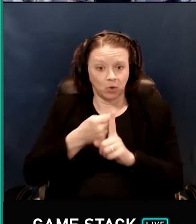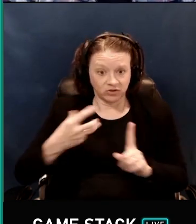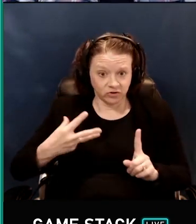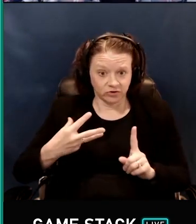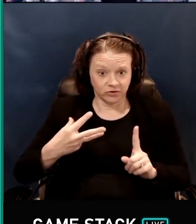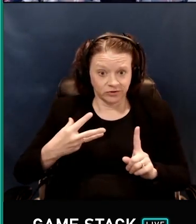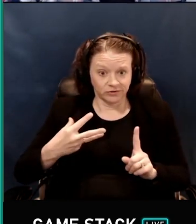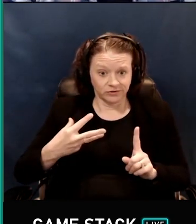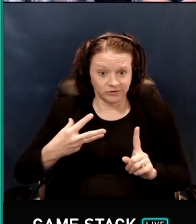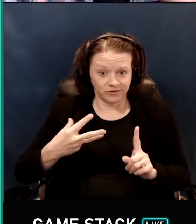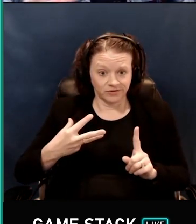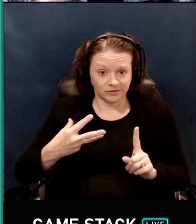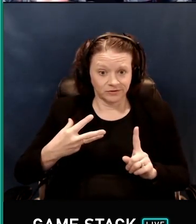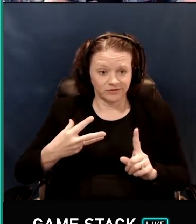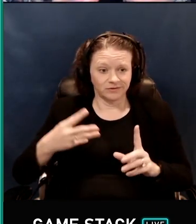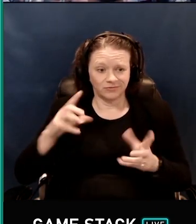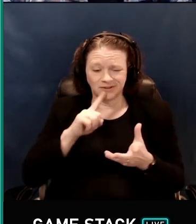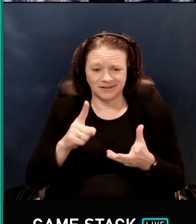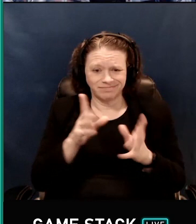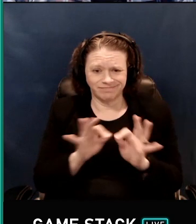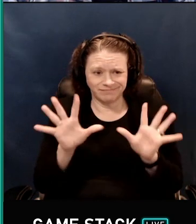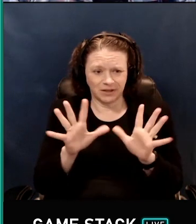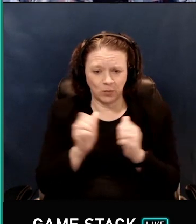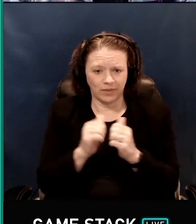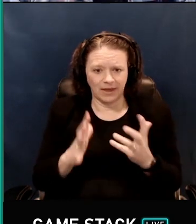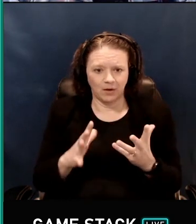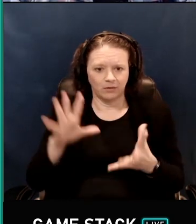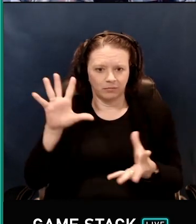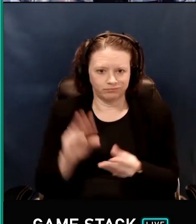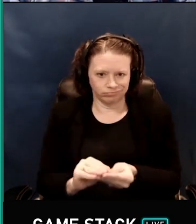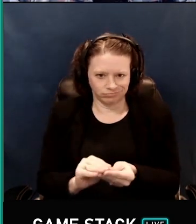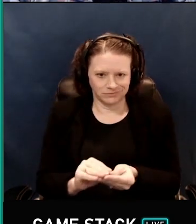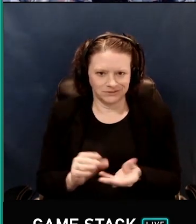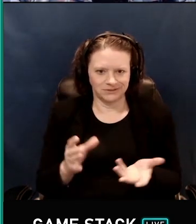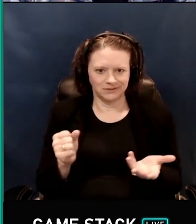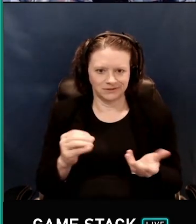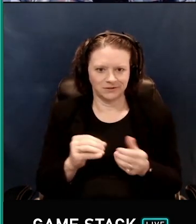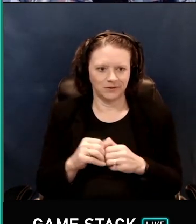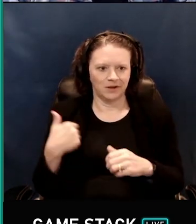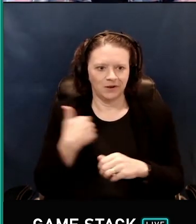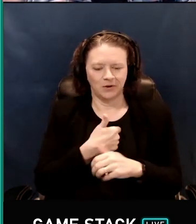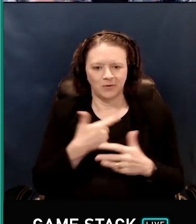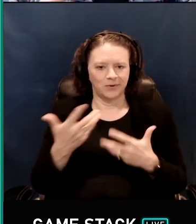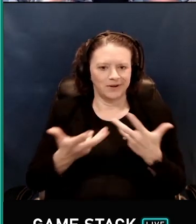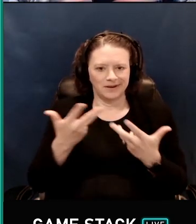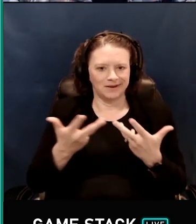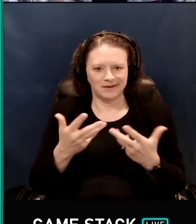Those are under development. This package will be part of the DirectStorage